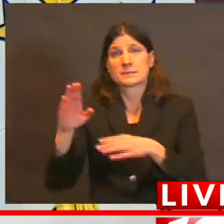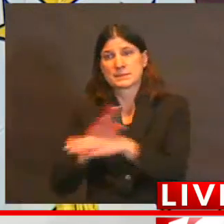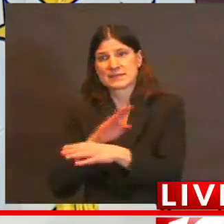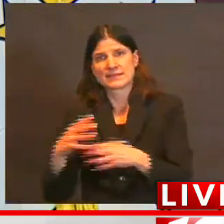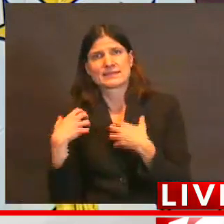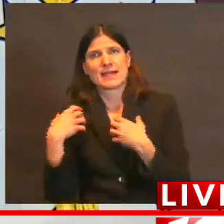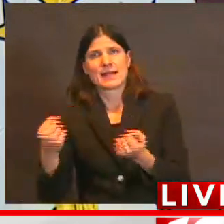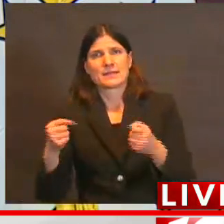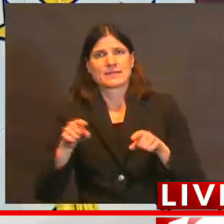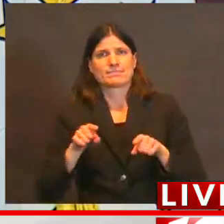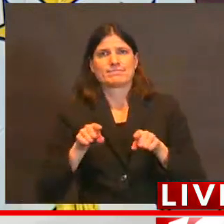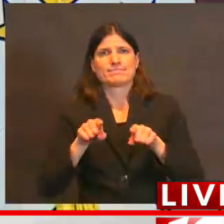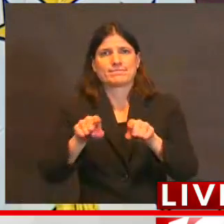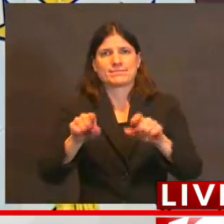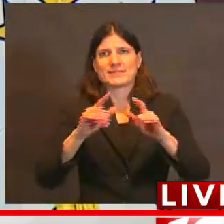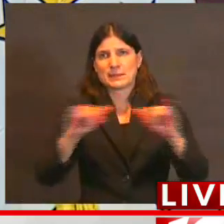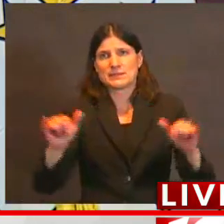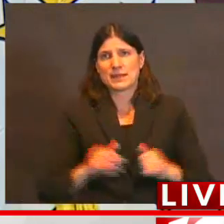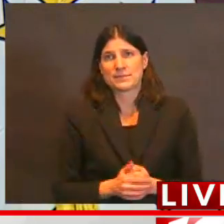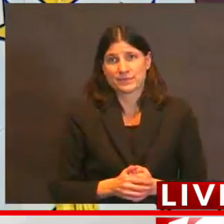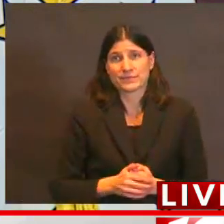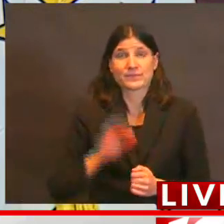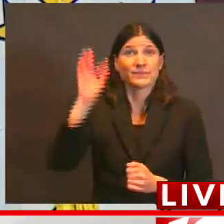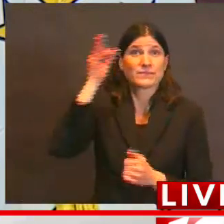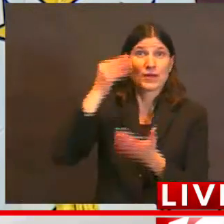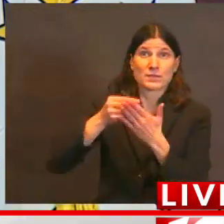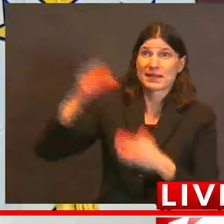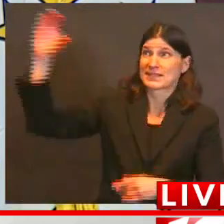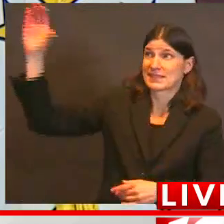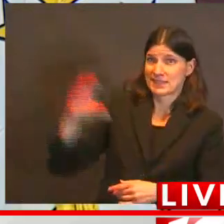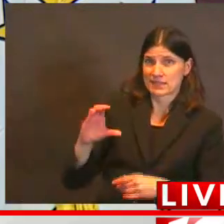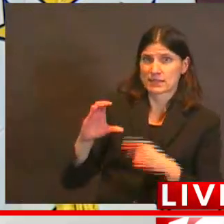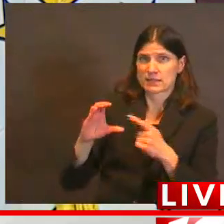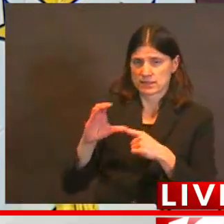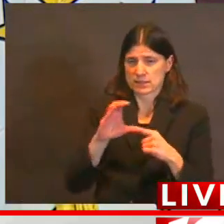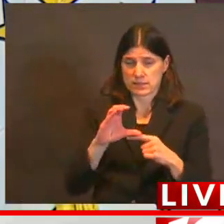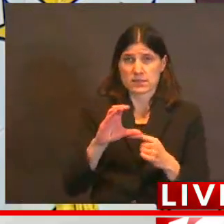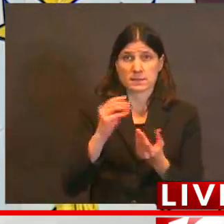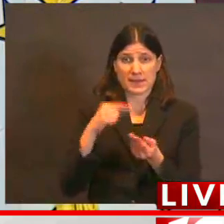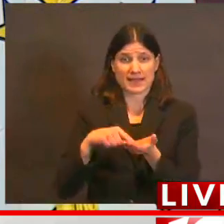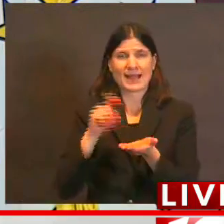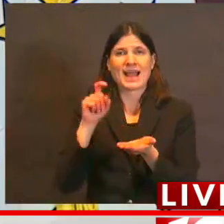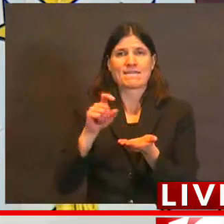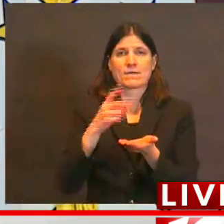THIS. AND SO WE WANT TO CONTINUE TO.